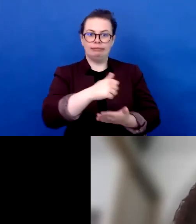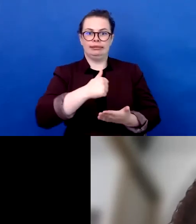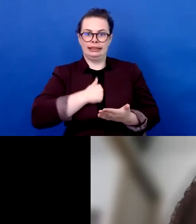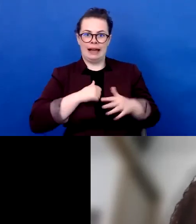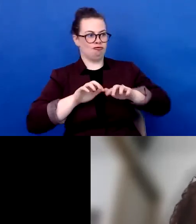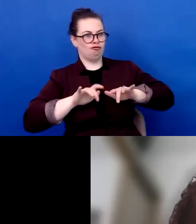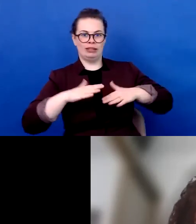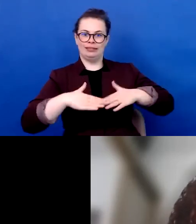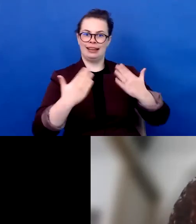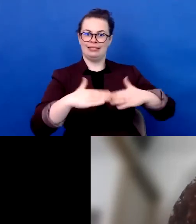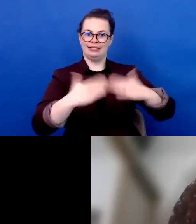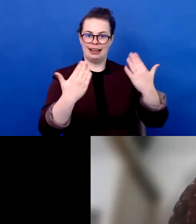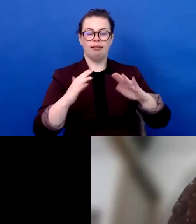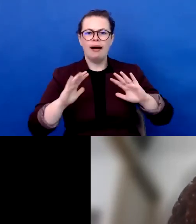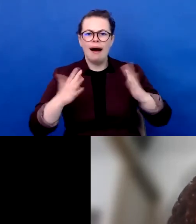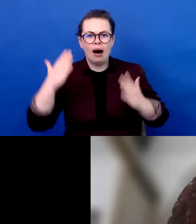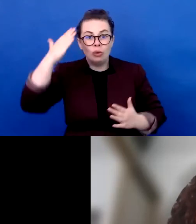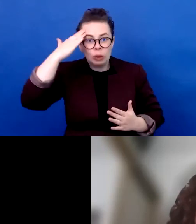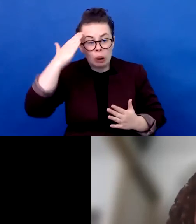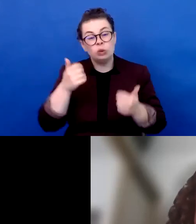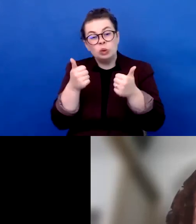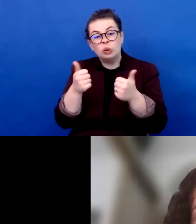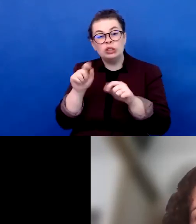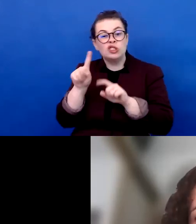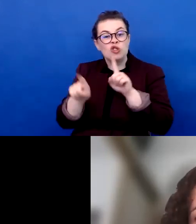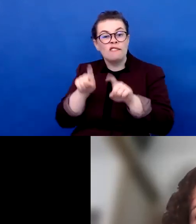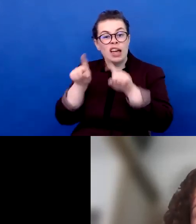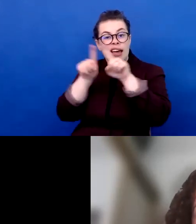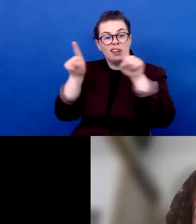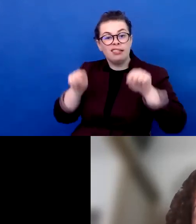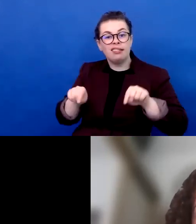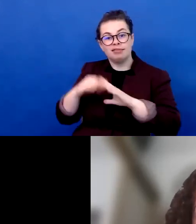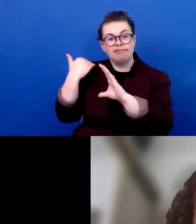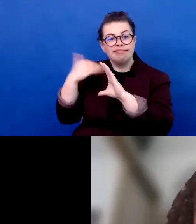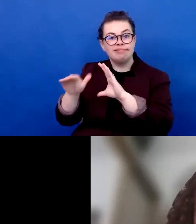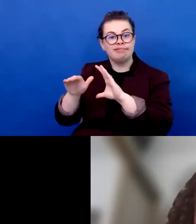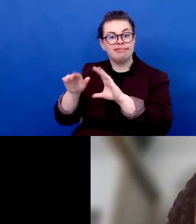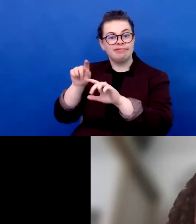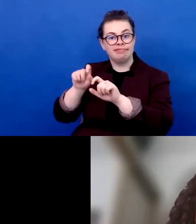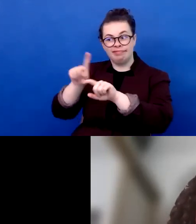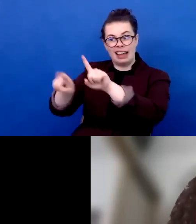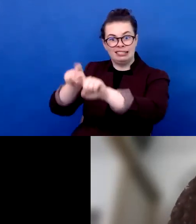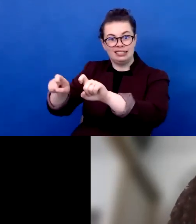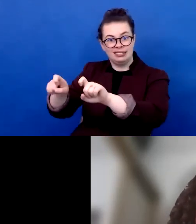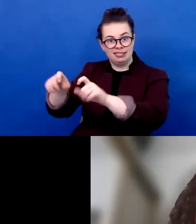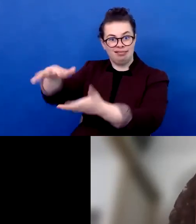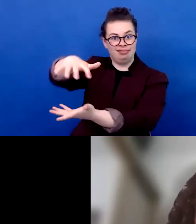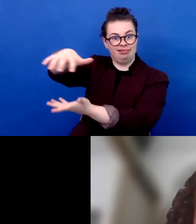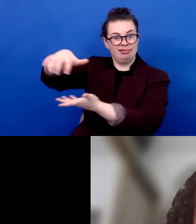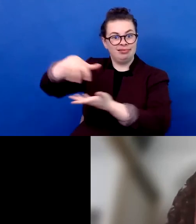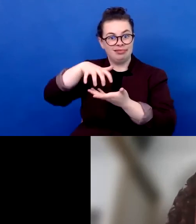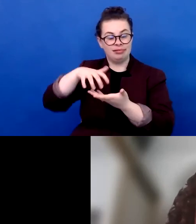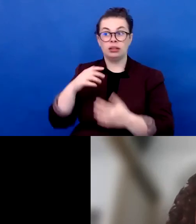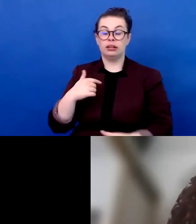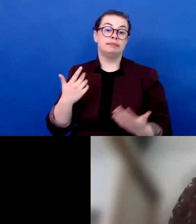it through surveys uh there has been a lot of surveys online surveys done by uh iga for example